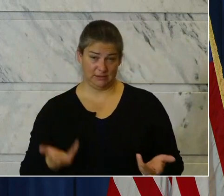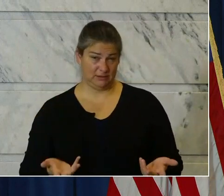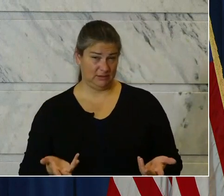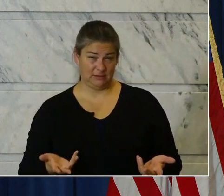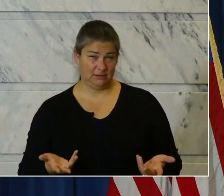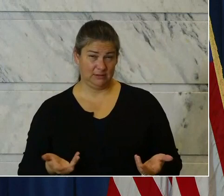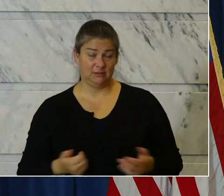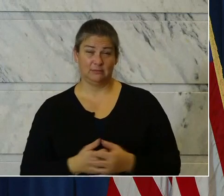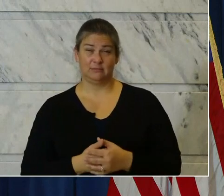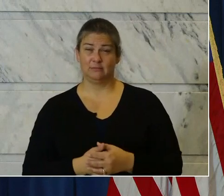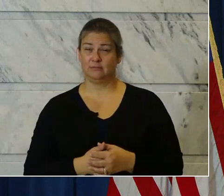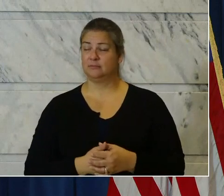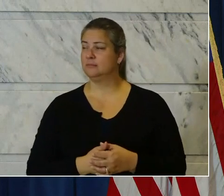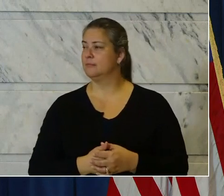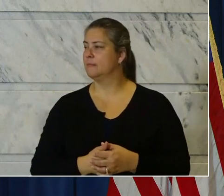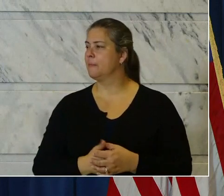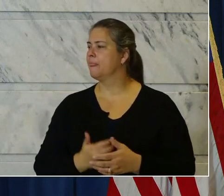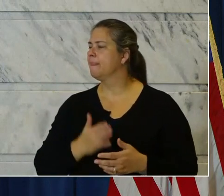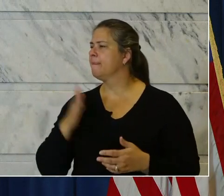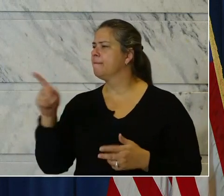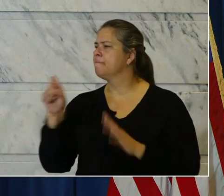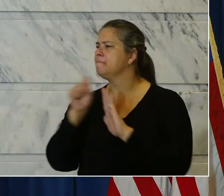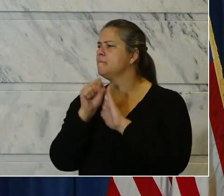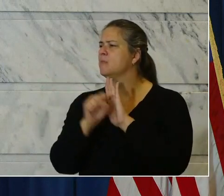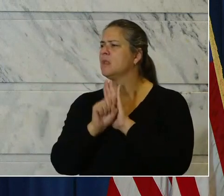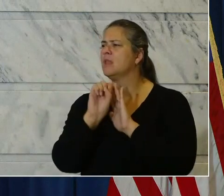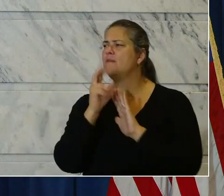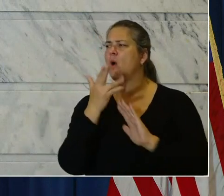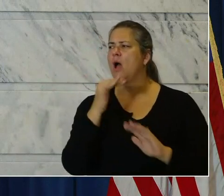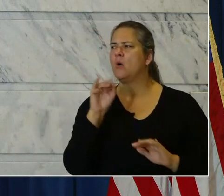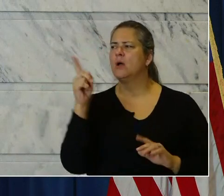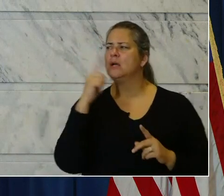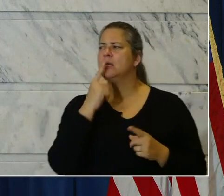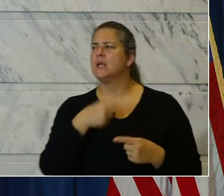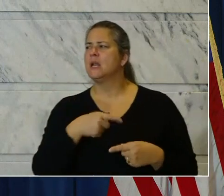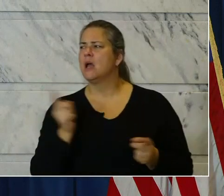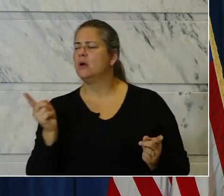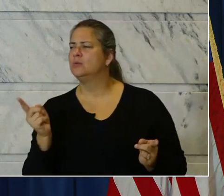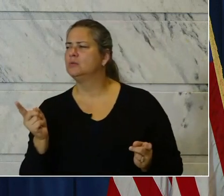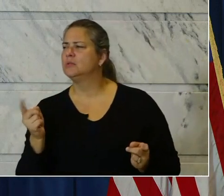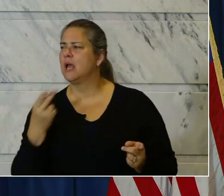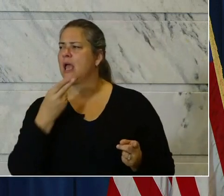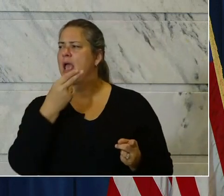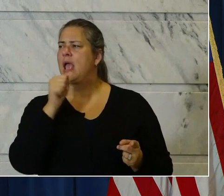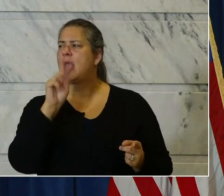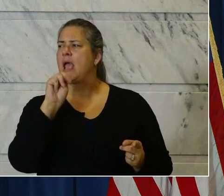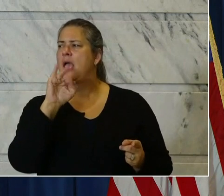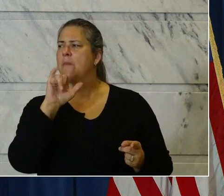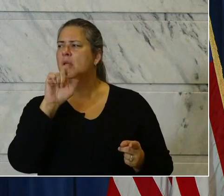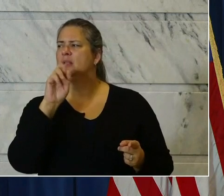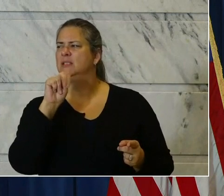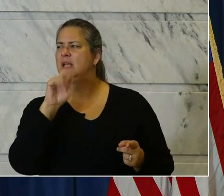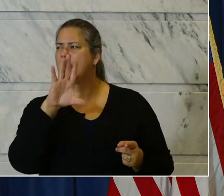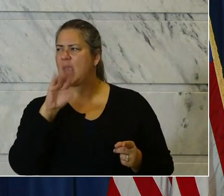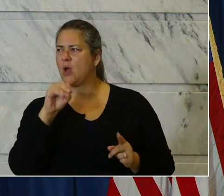I MEAN. CALL IT WHAT IT IS JUST